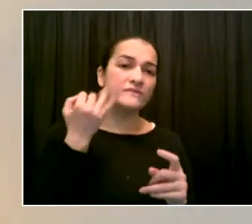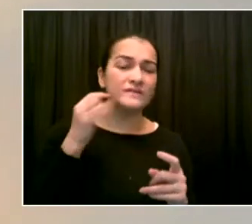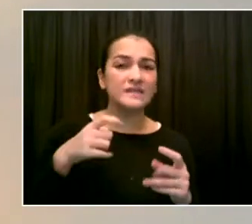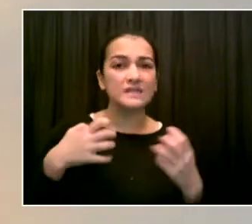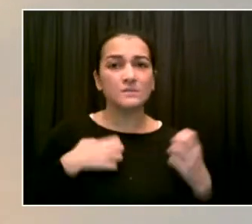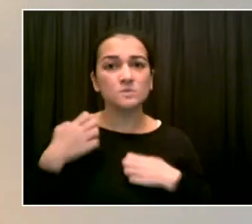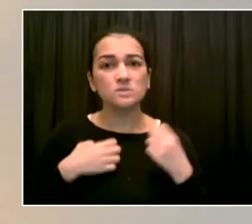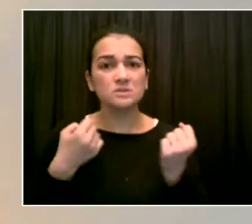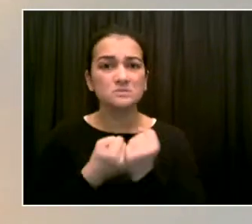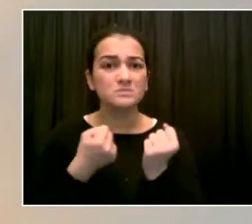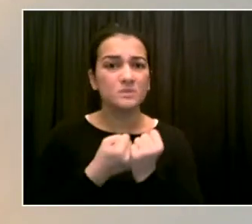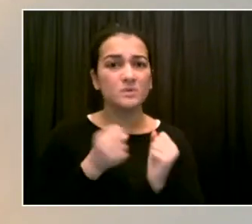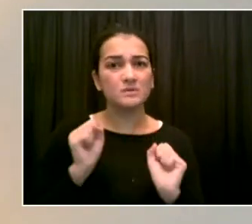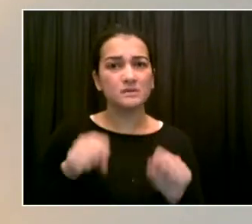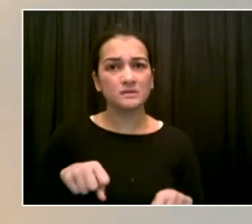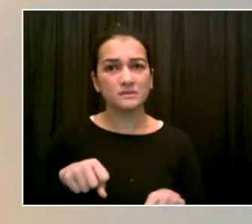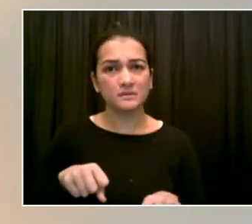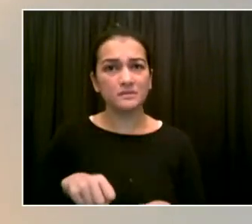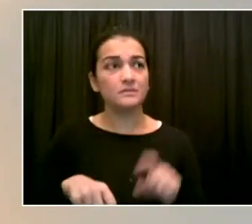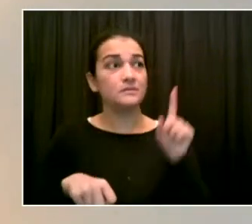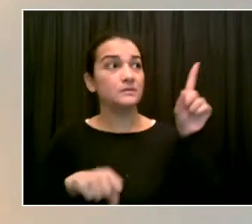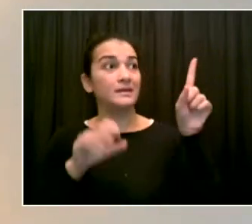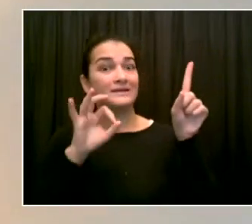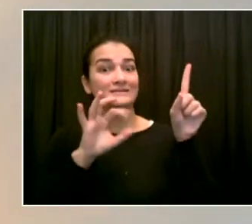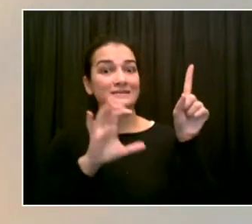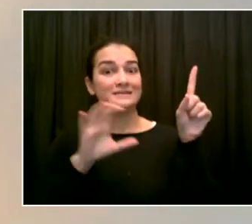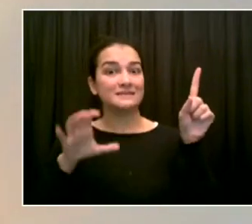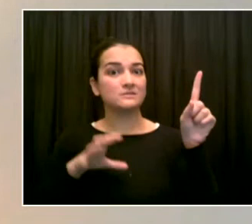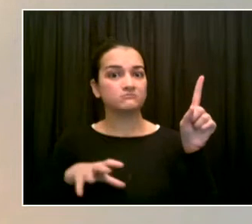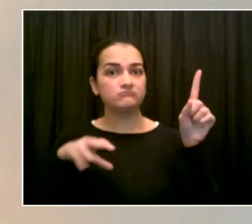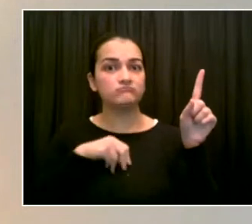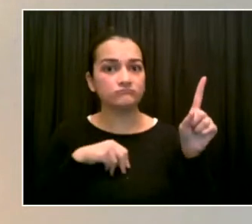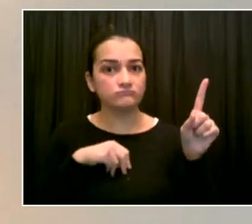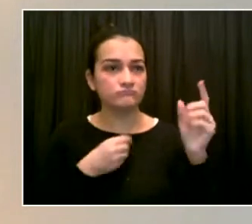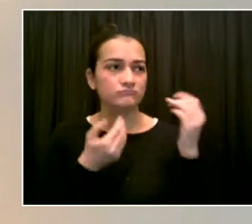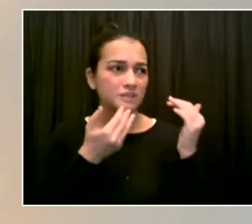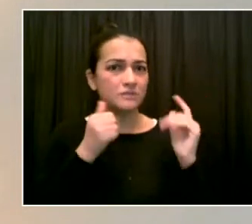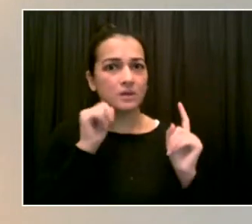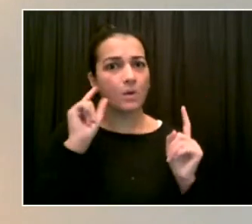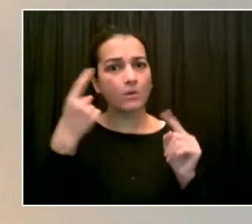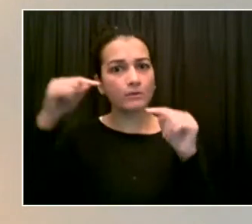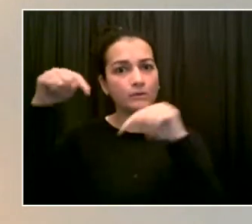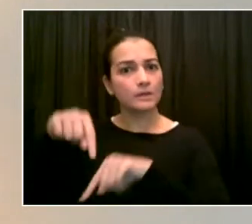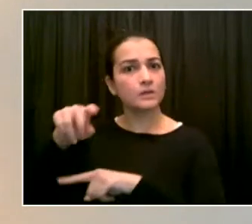THANK YOU TO THE FCC ACTING CHAIR FOR HER WORK IN